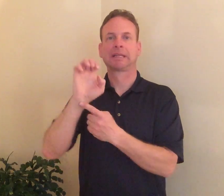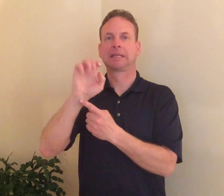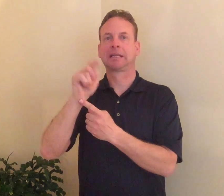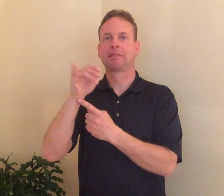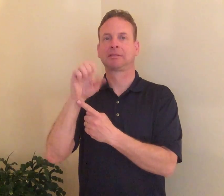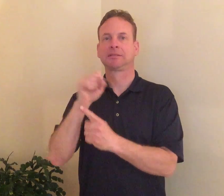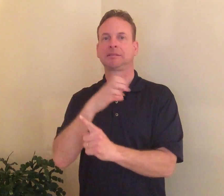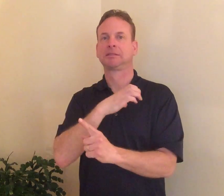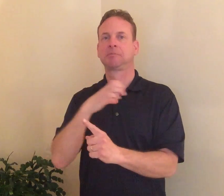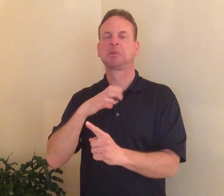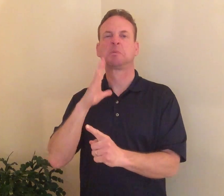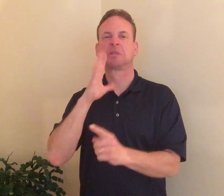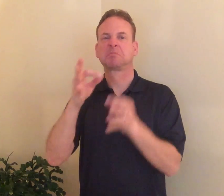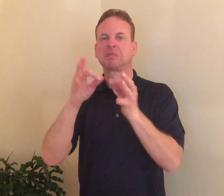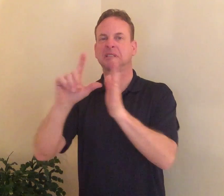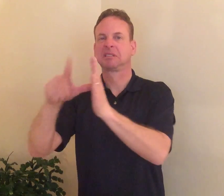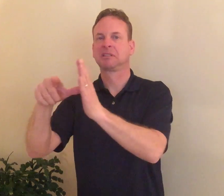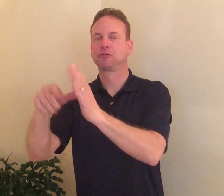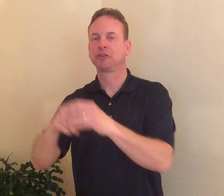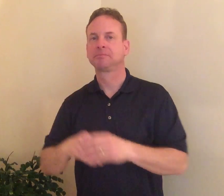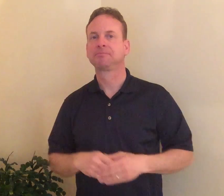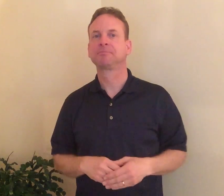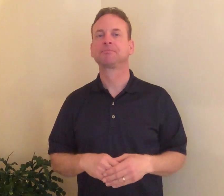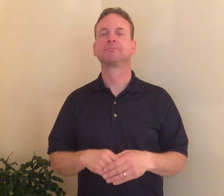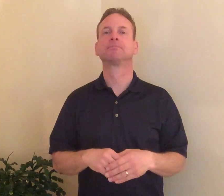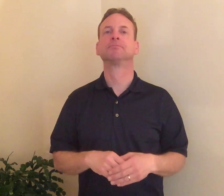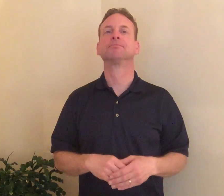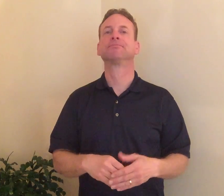needs to happen - I'll explain more about that later in this video.